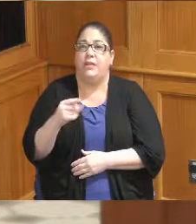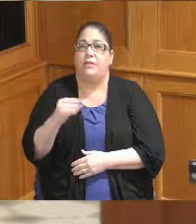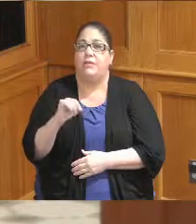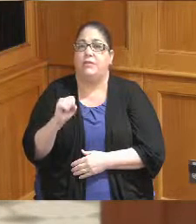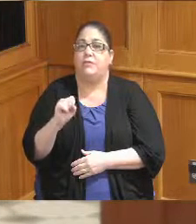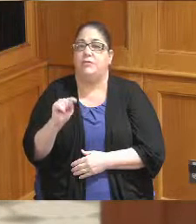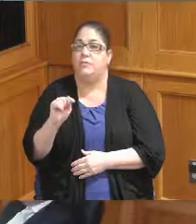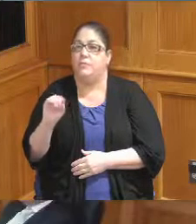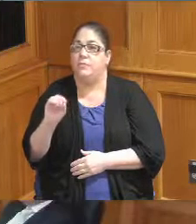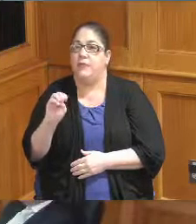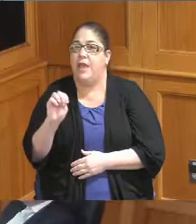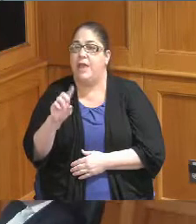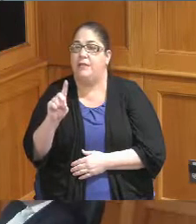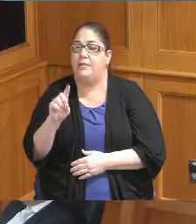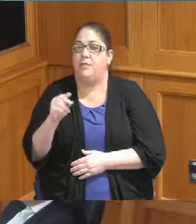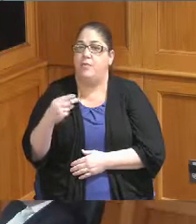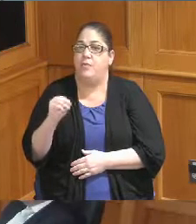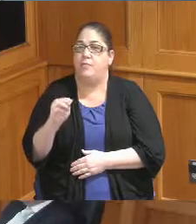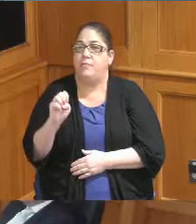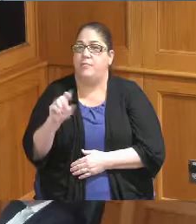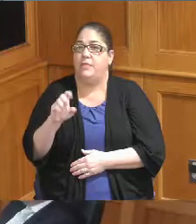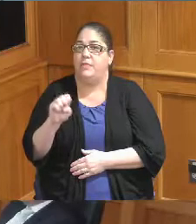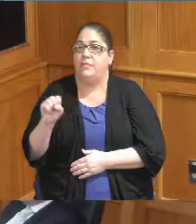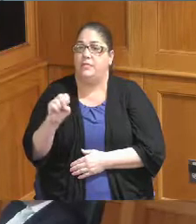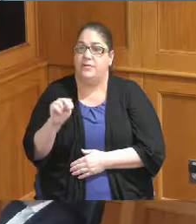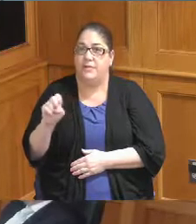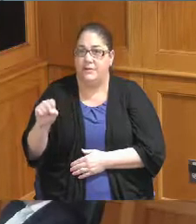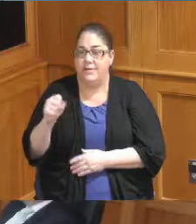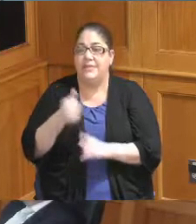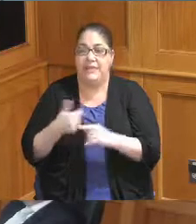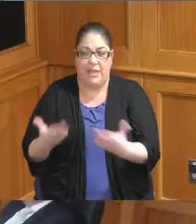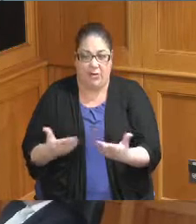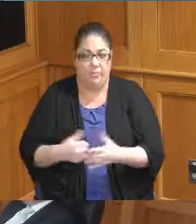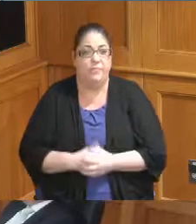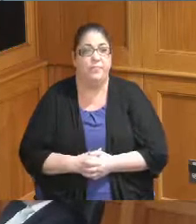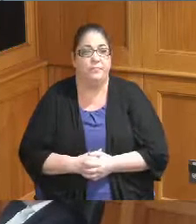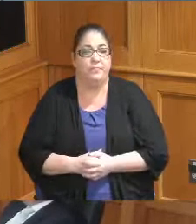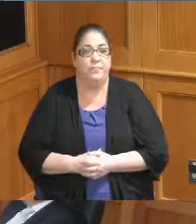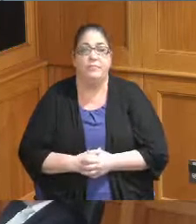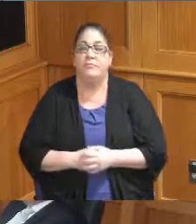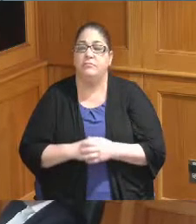okay thank you I think we got a lot of information on item number three there was a special